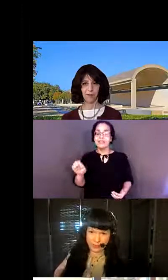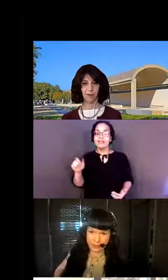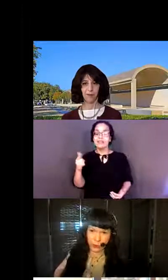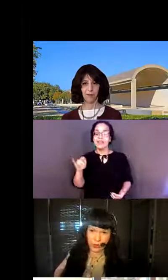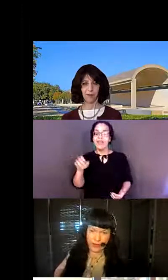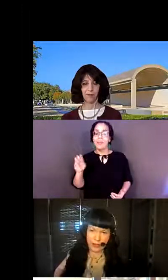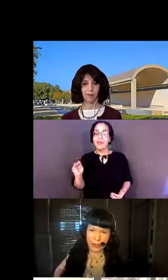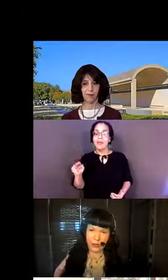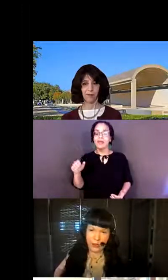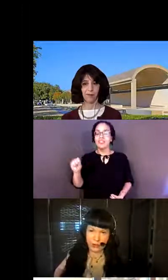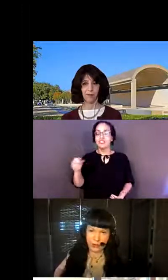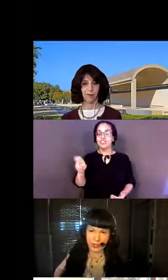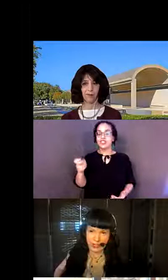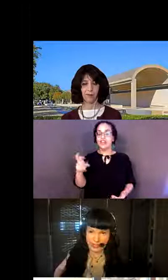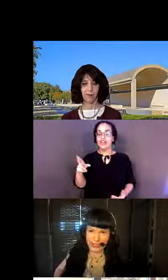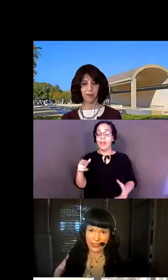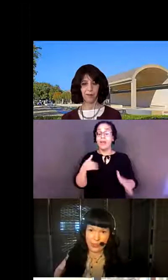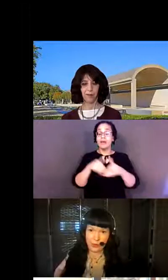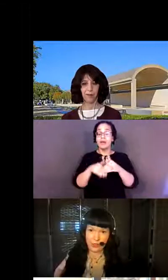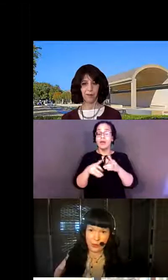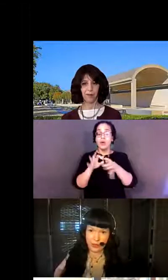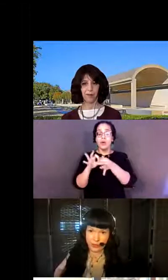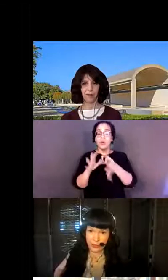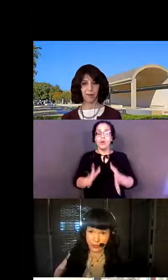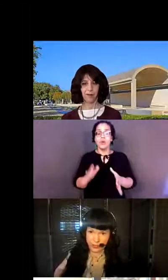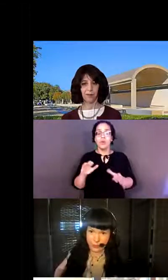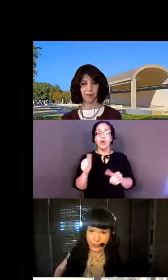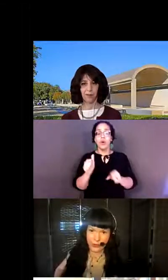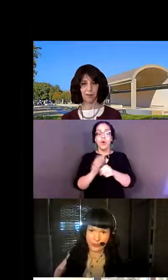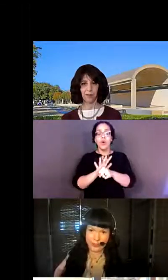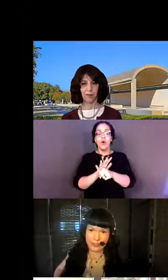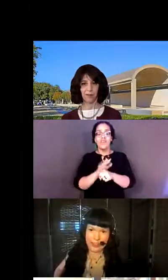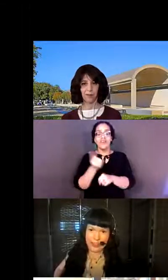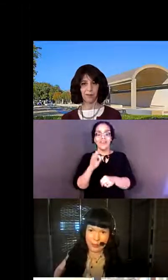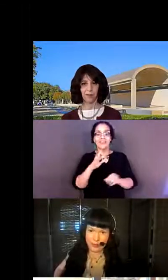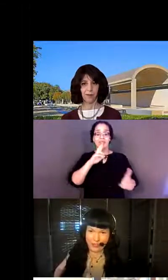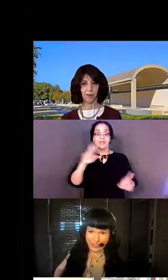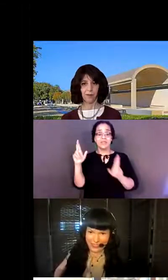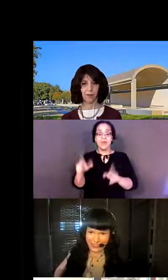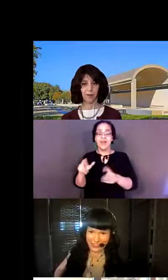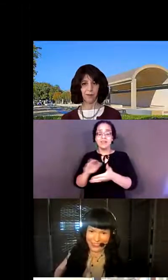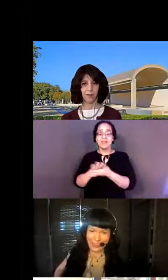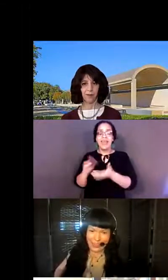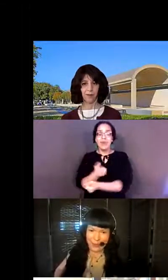coordinator with the COVID-19 Response and Recovery Unit and I'll be